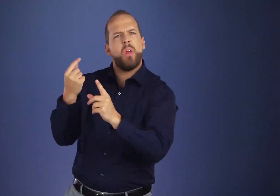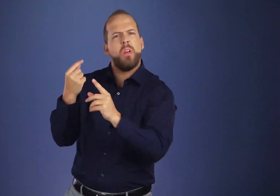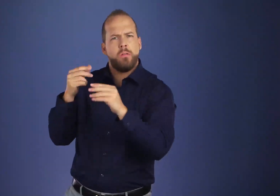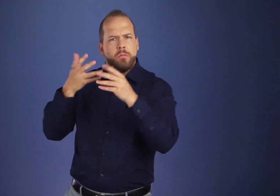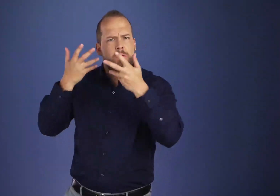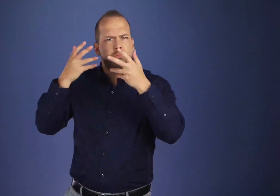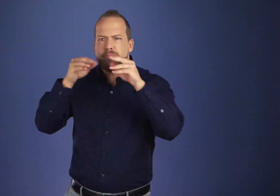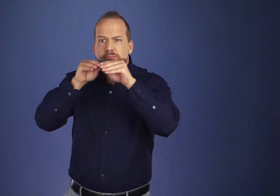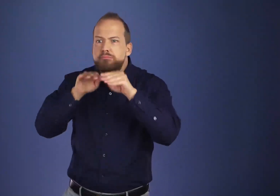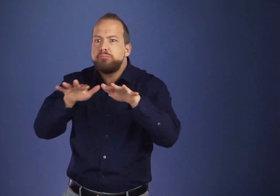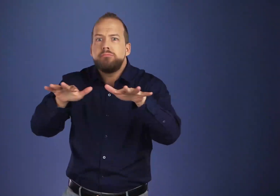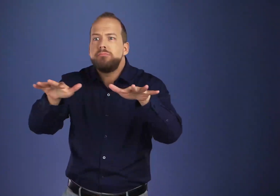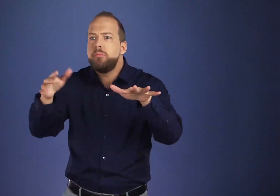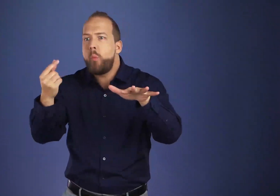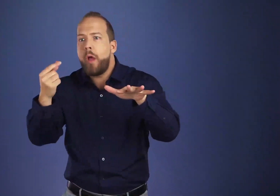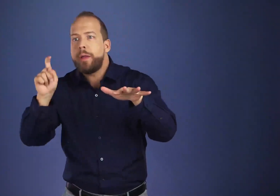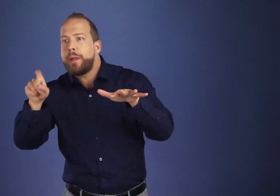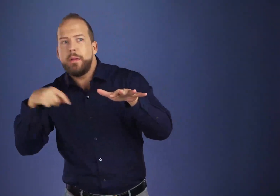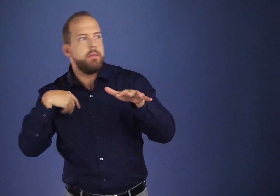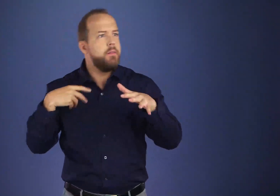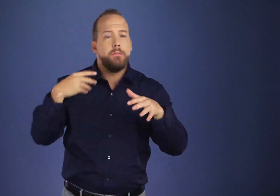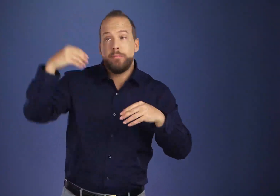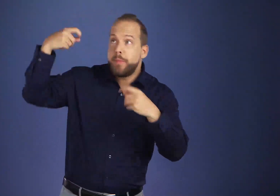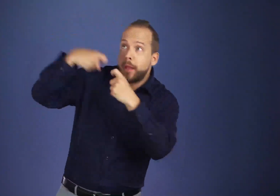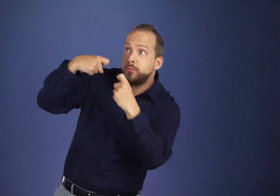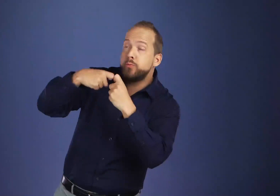Power flows just where it is needed.